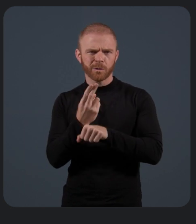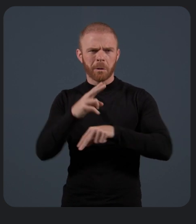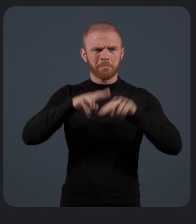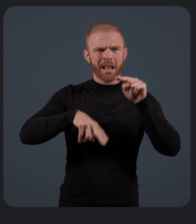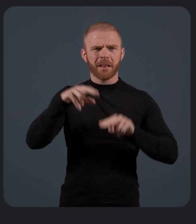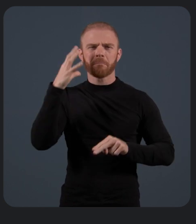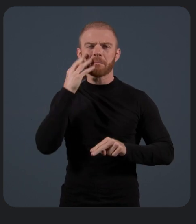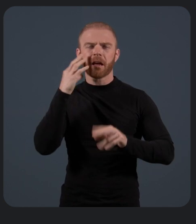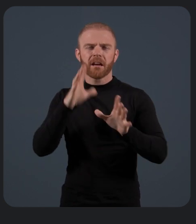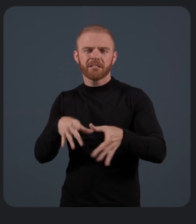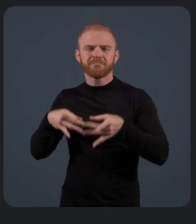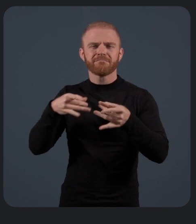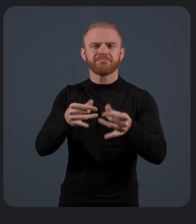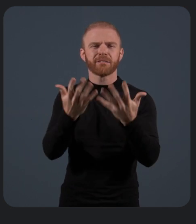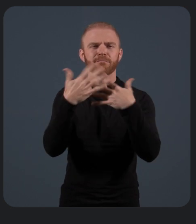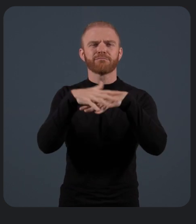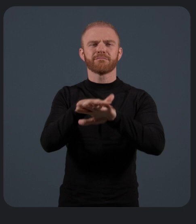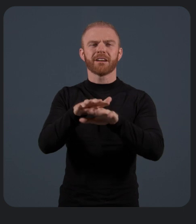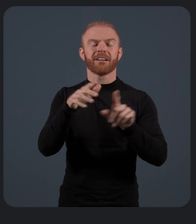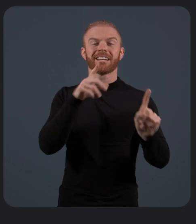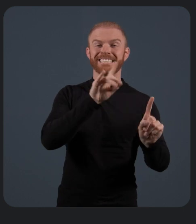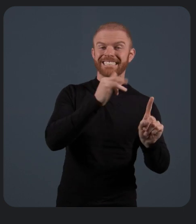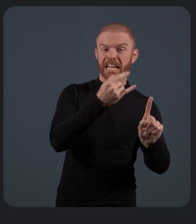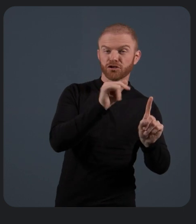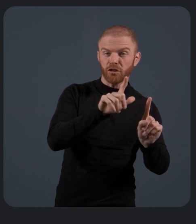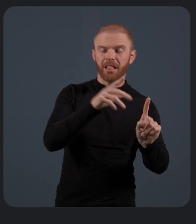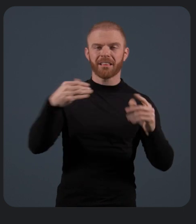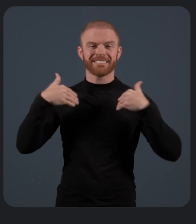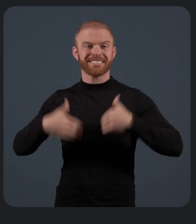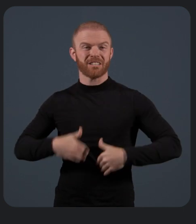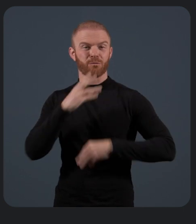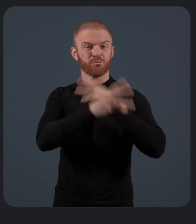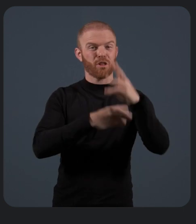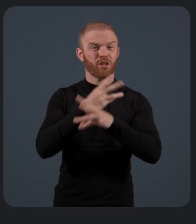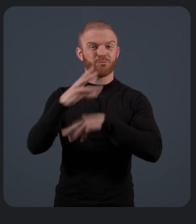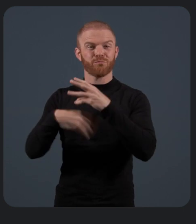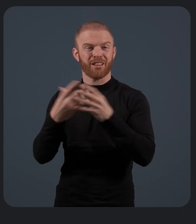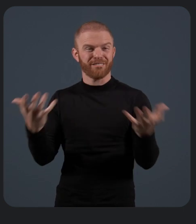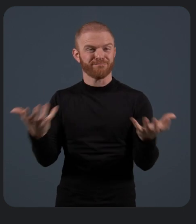that seamlessly blend the digital and physical worlds.